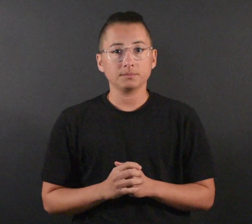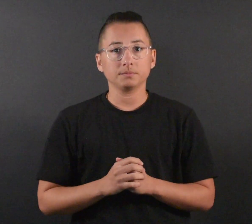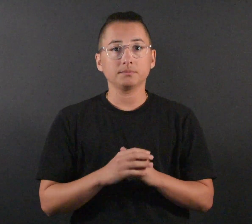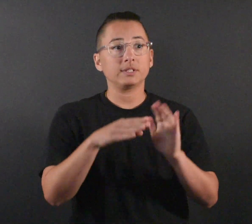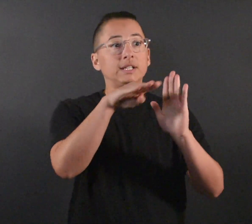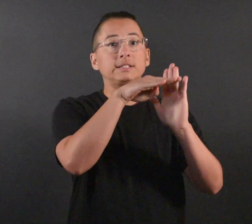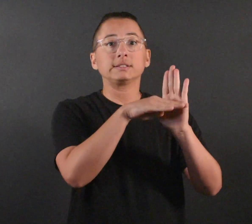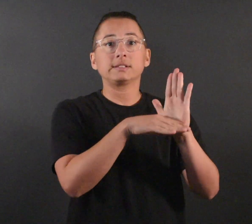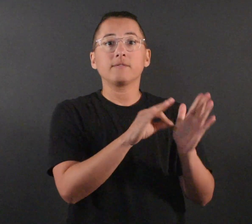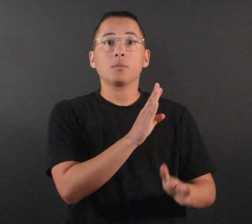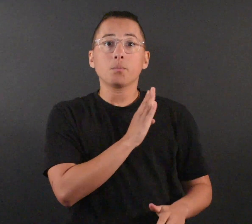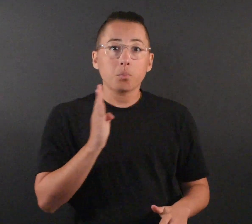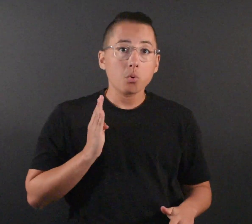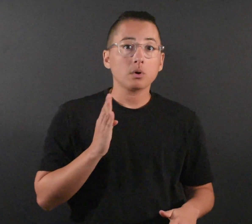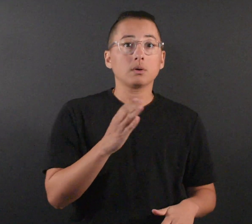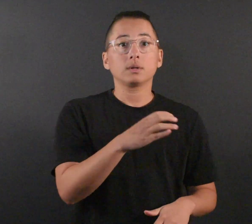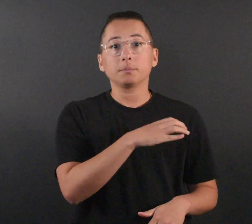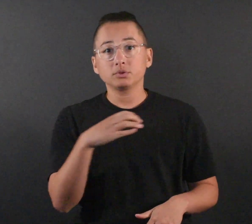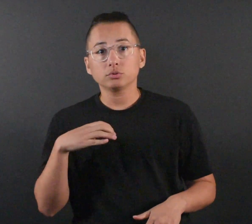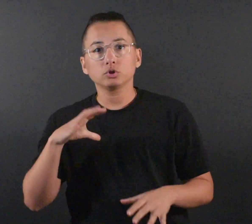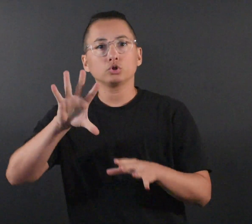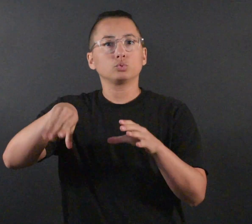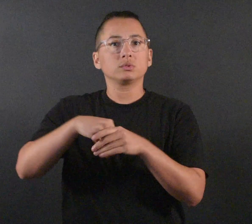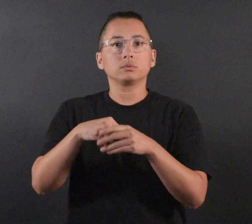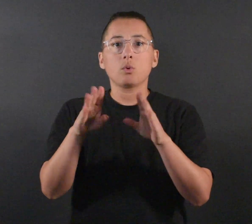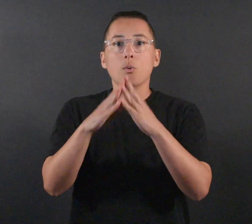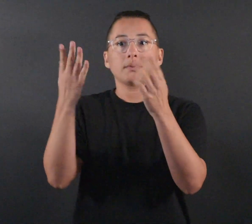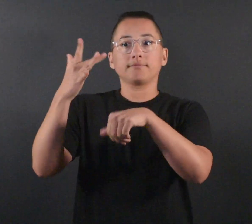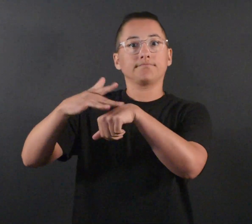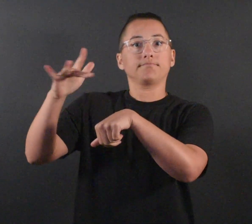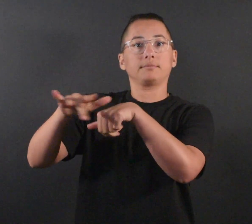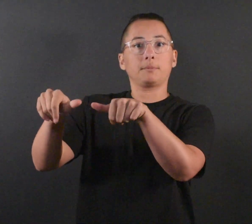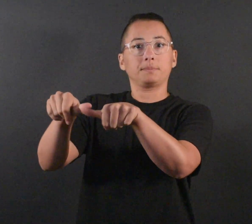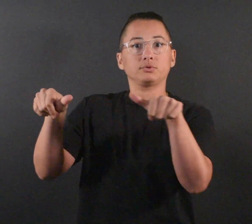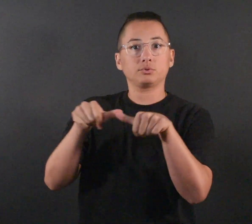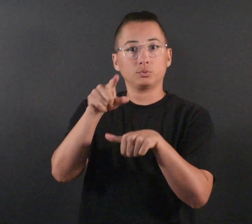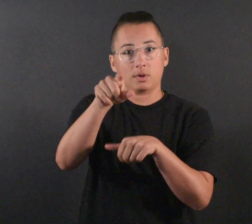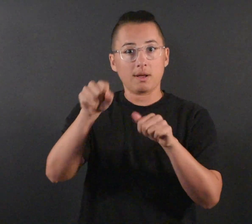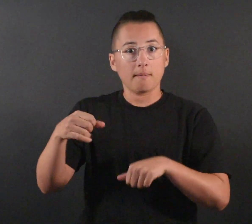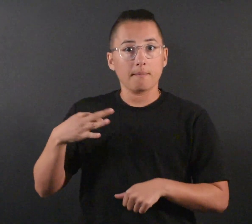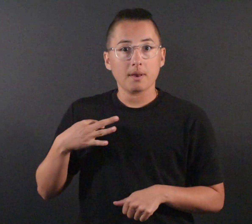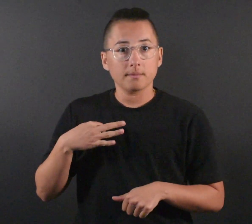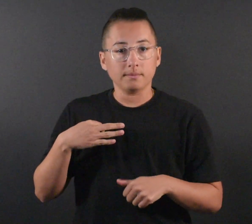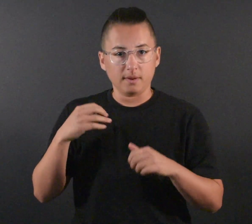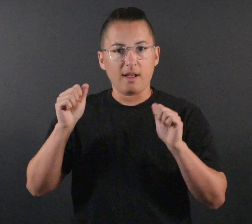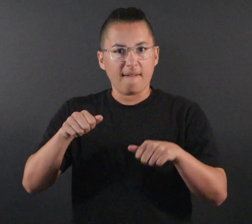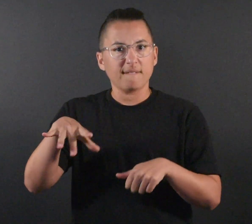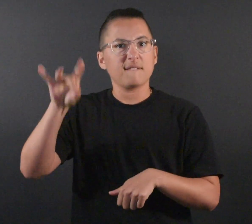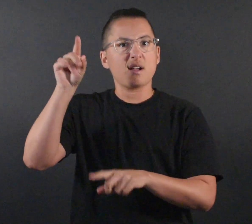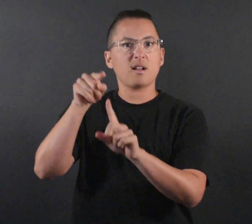A list of boards and commissions, including open positions, can be found on the Minnesota Secretary of State’s website.